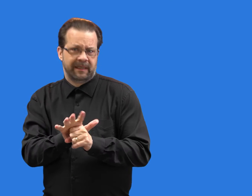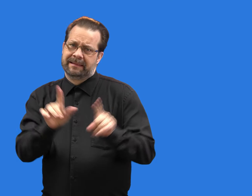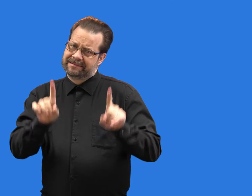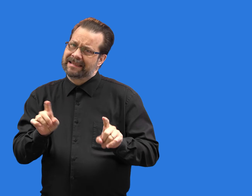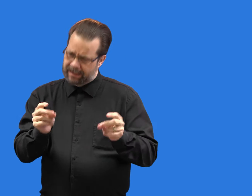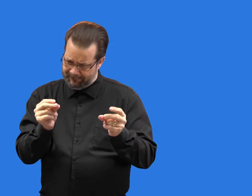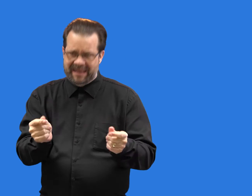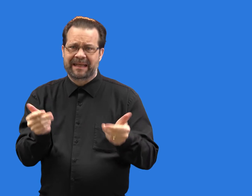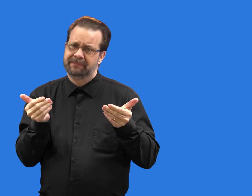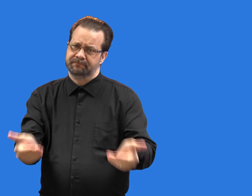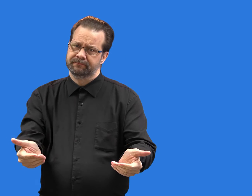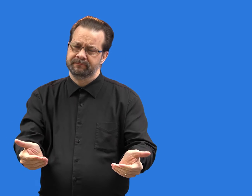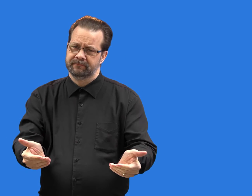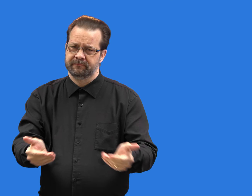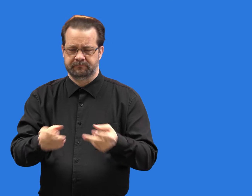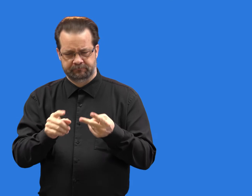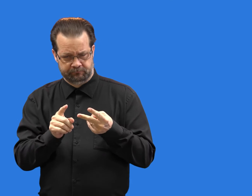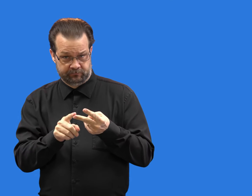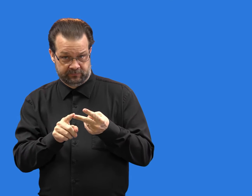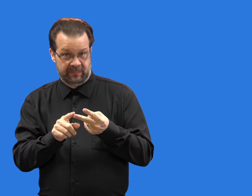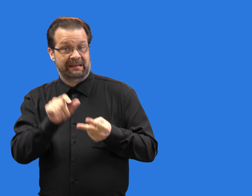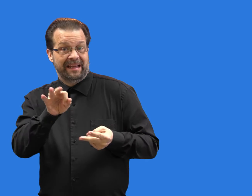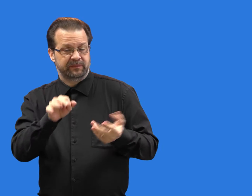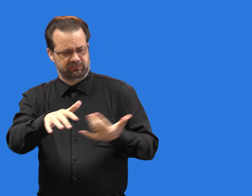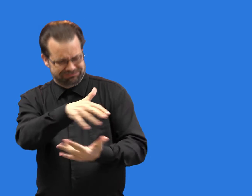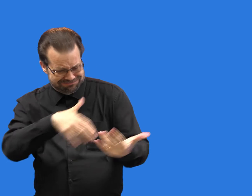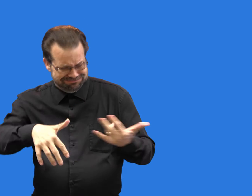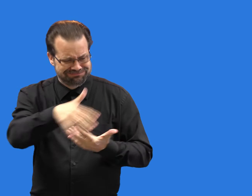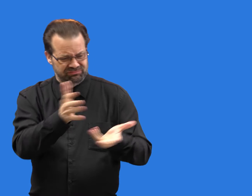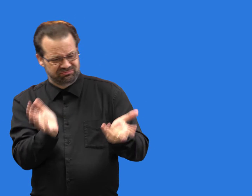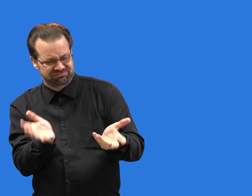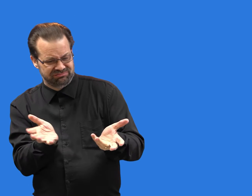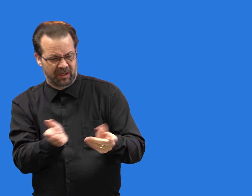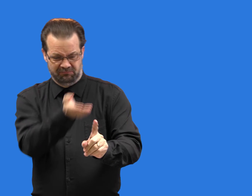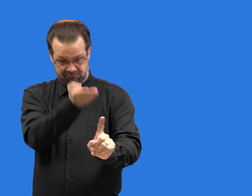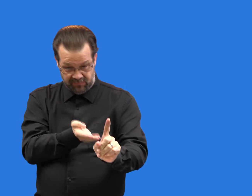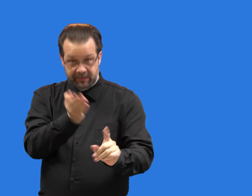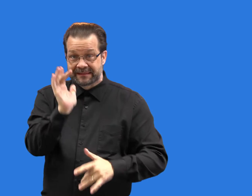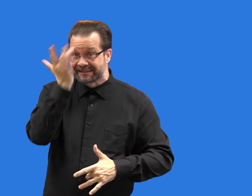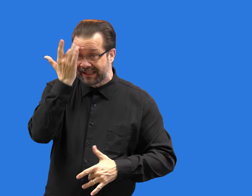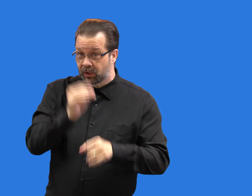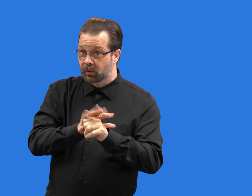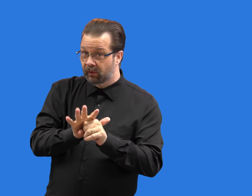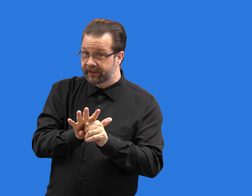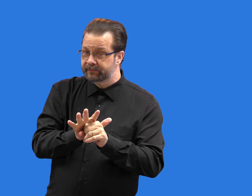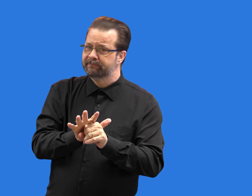get tested immediately. If you've spent time around someone who has COVID-19,